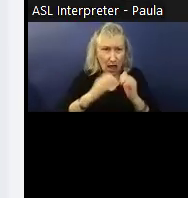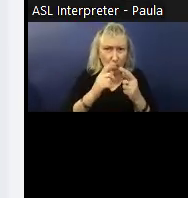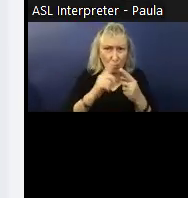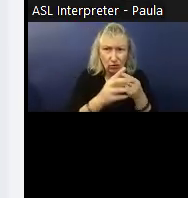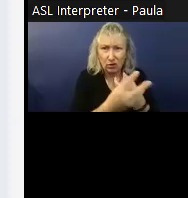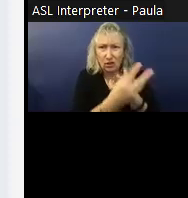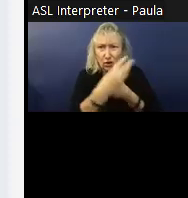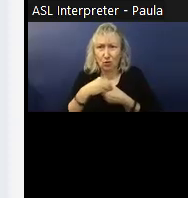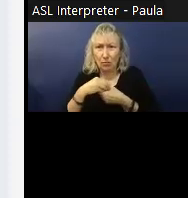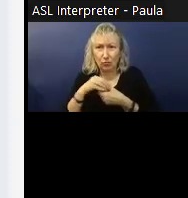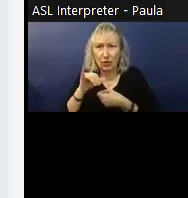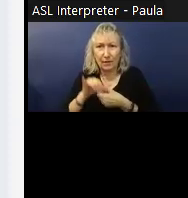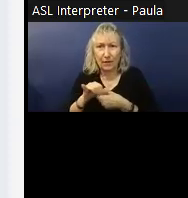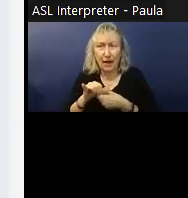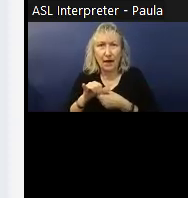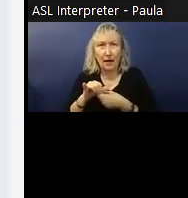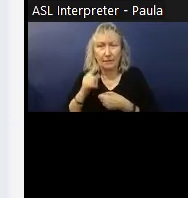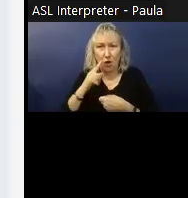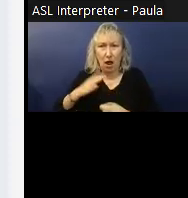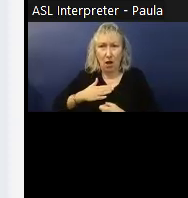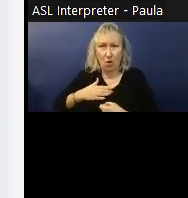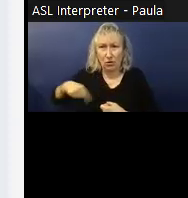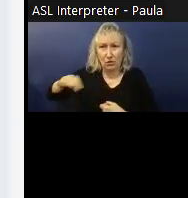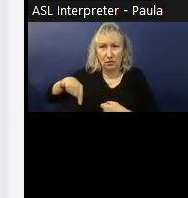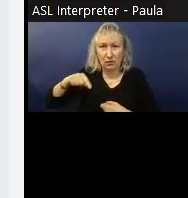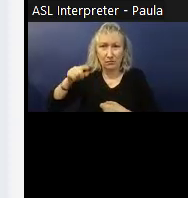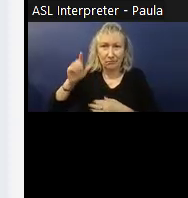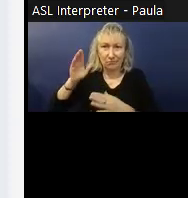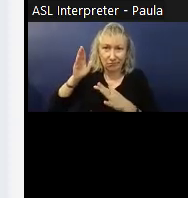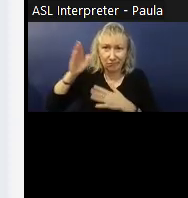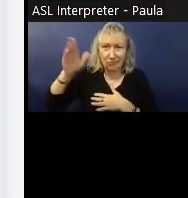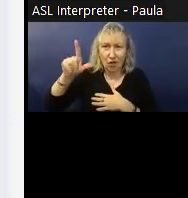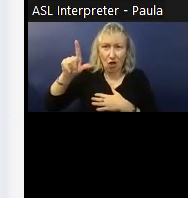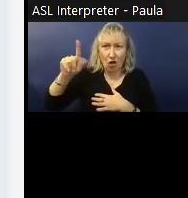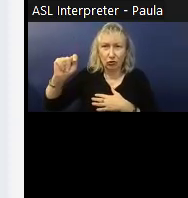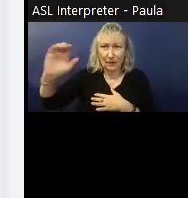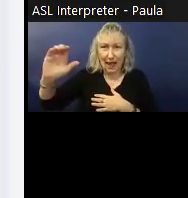But as far as the ability for long term care ombudsman to receive abuse reports,